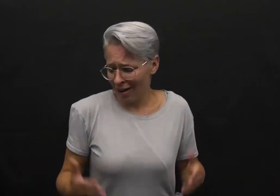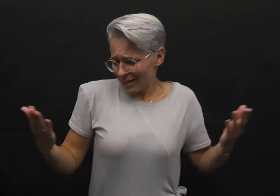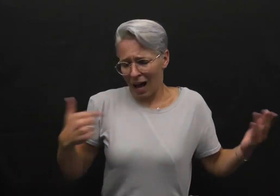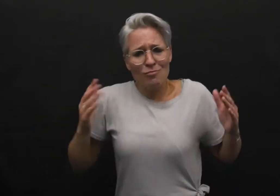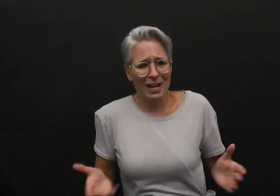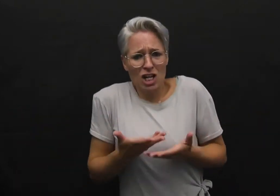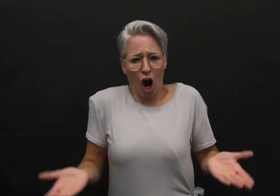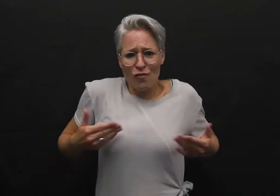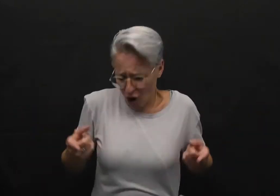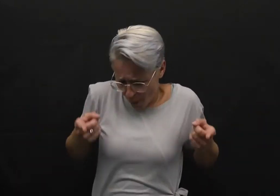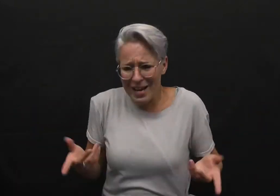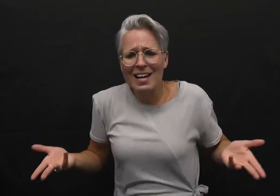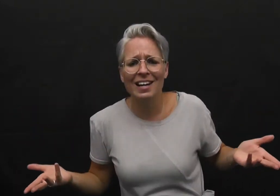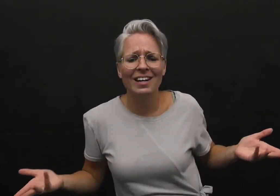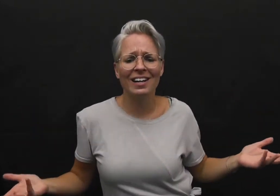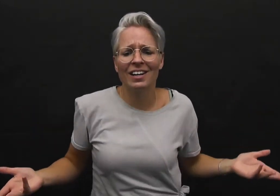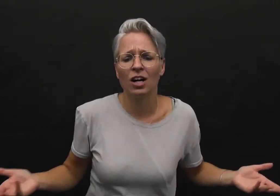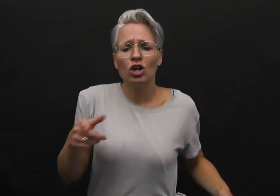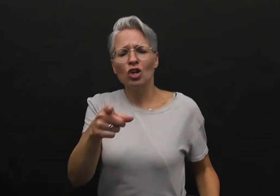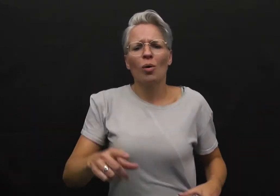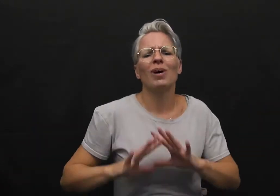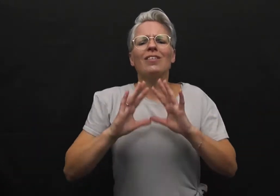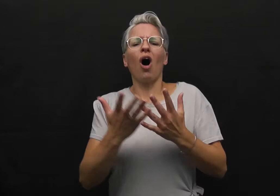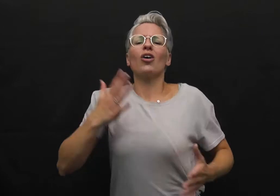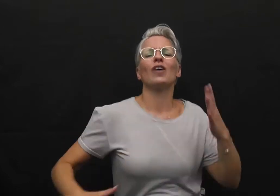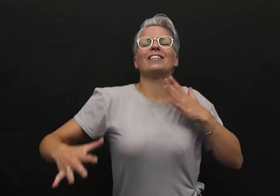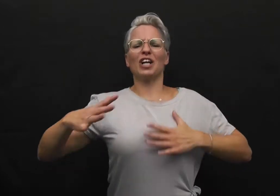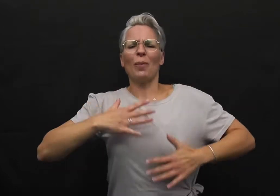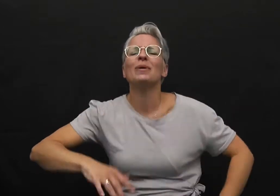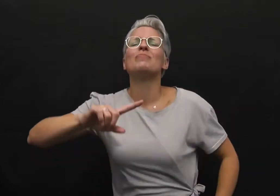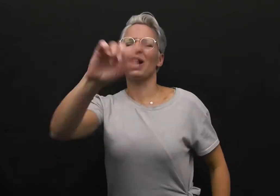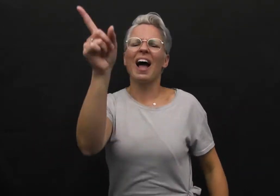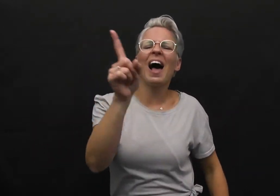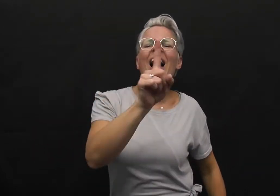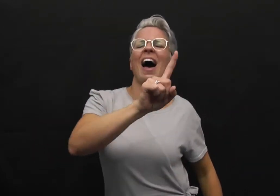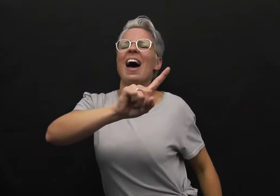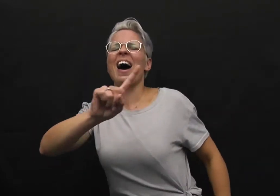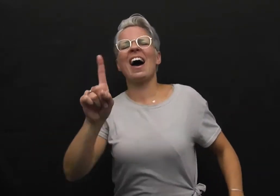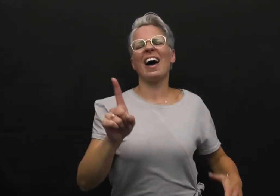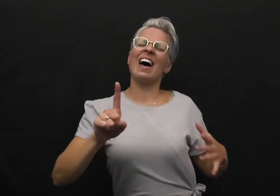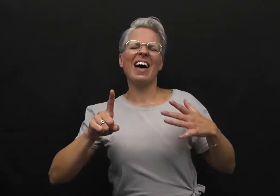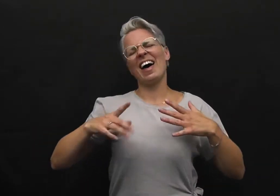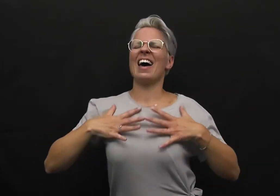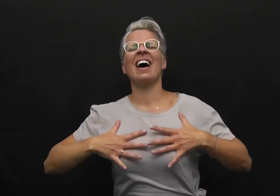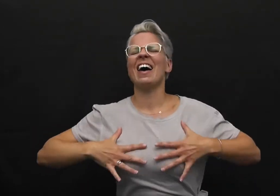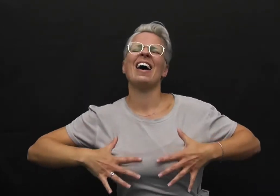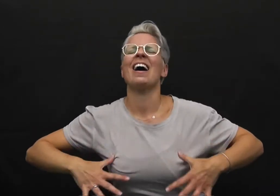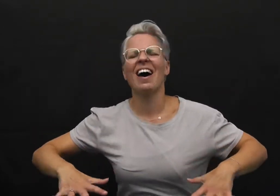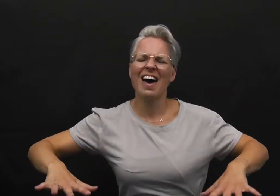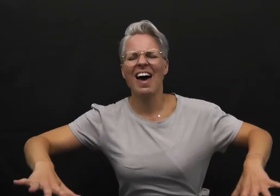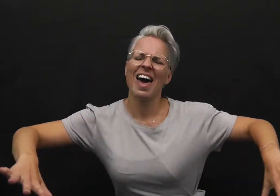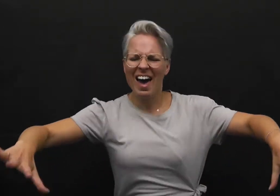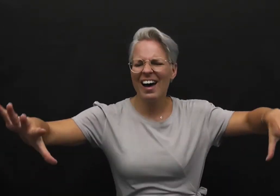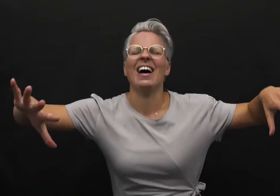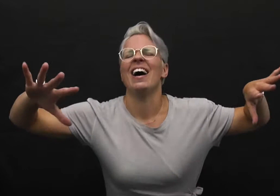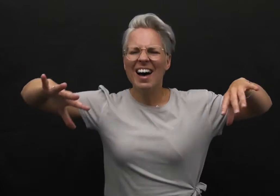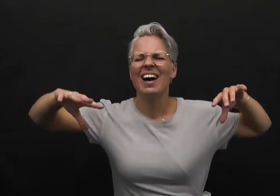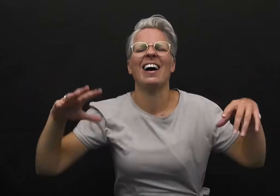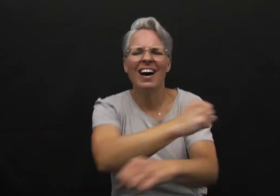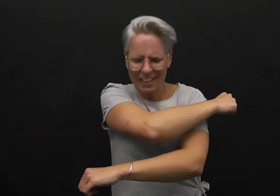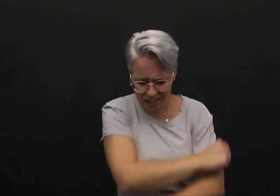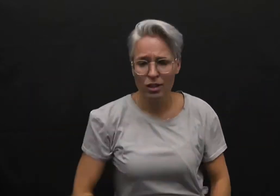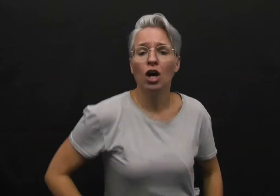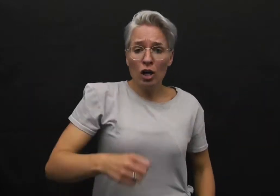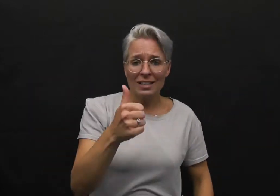'Cause I'll be gone from here And you'll be all dressed up in black, woo